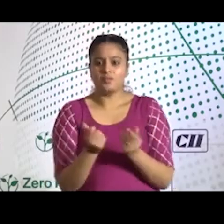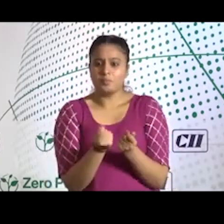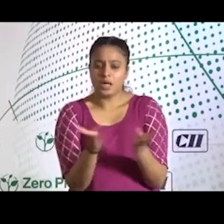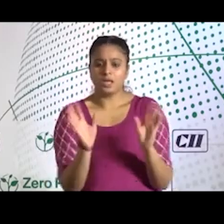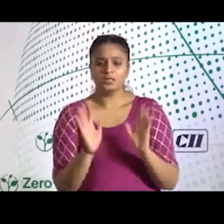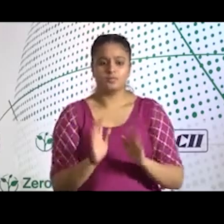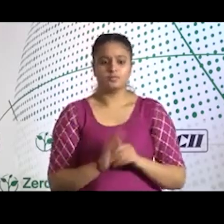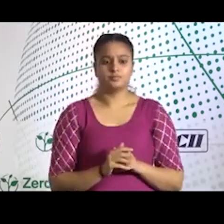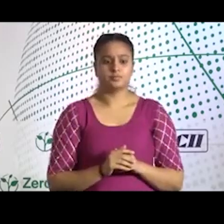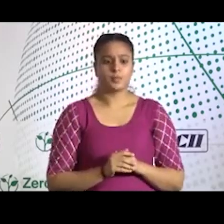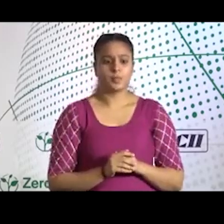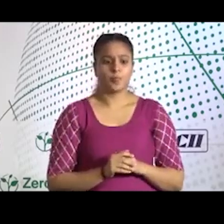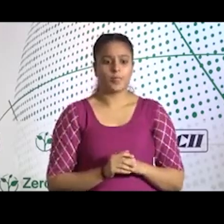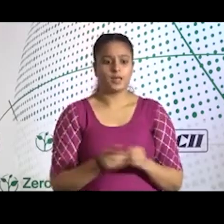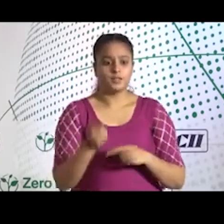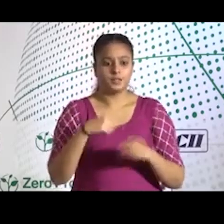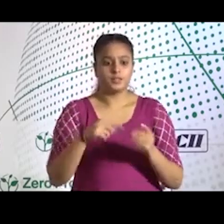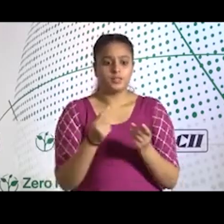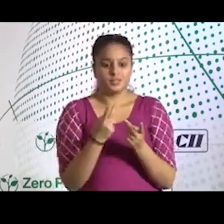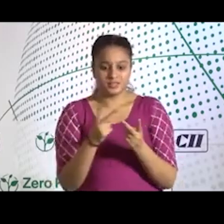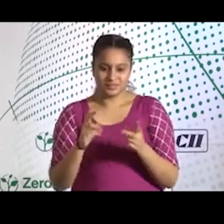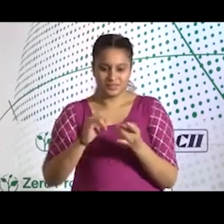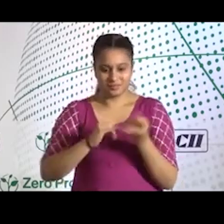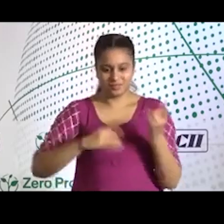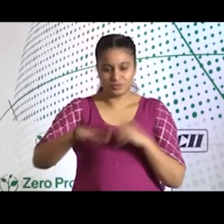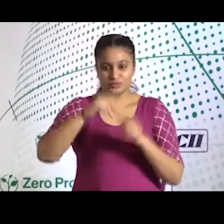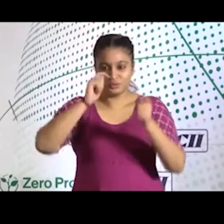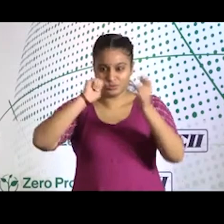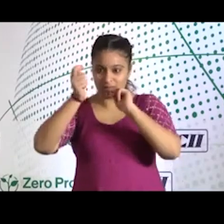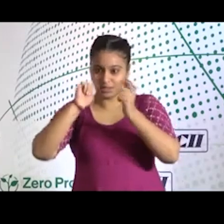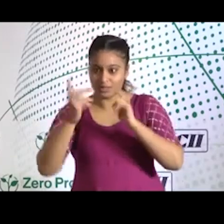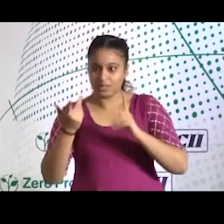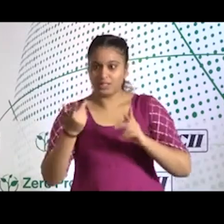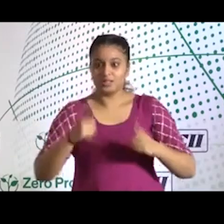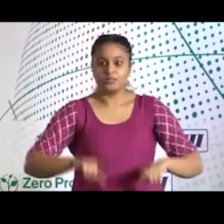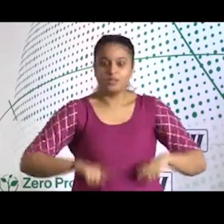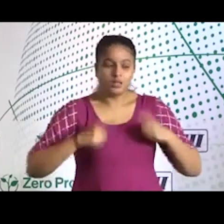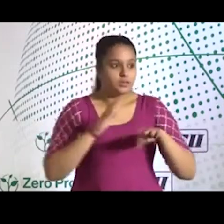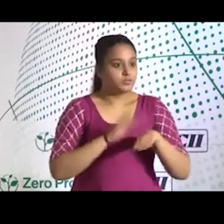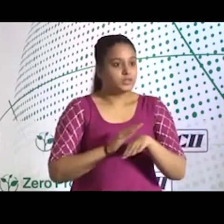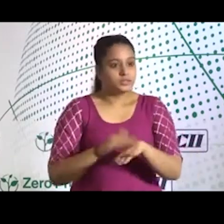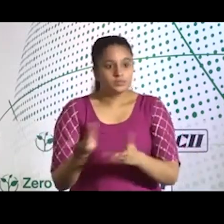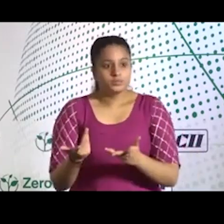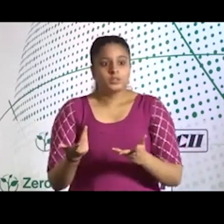So there are very various social roles. They need life experiences they want to enjoy.